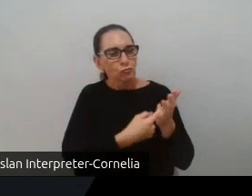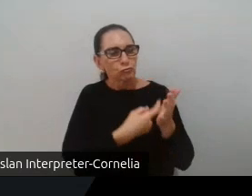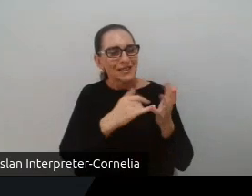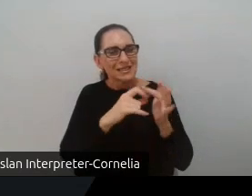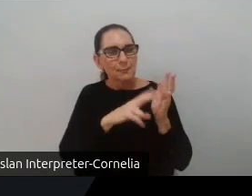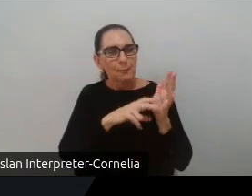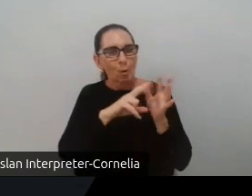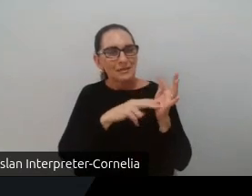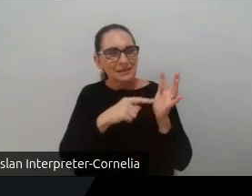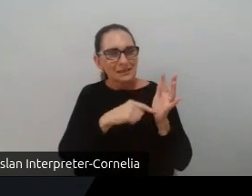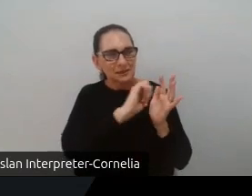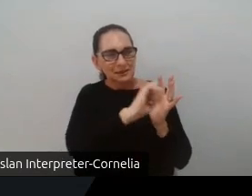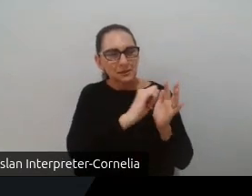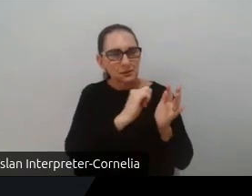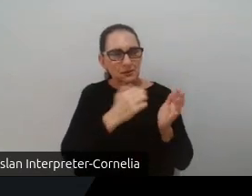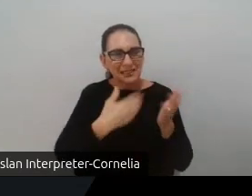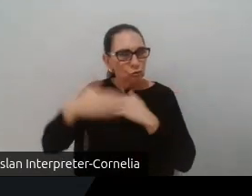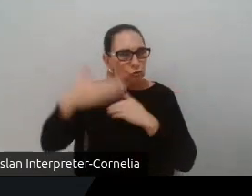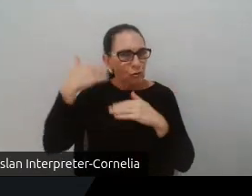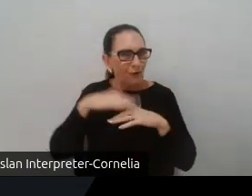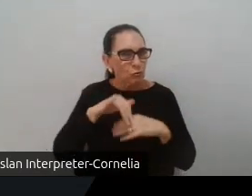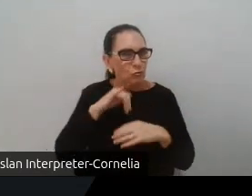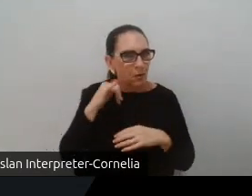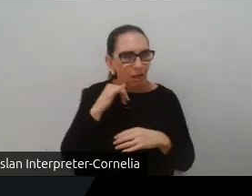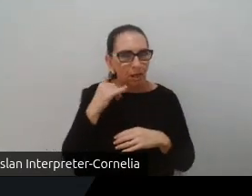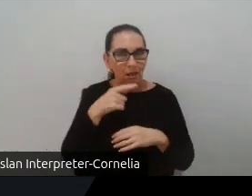if he's wanted for questioning or if there's any alleged breaches up for investigation or whether